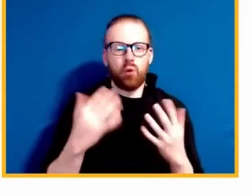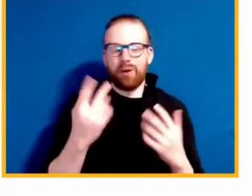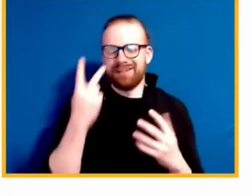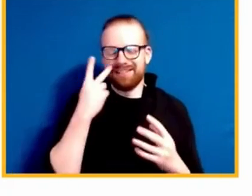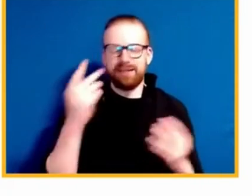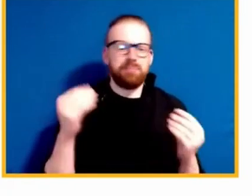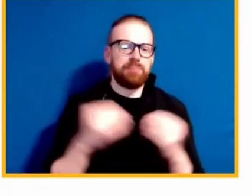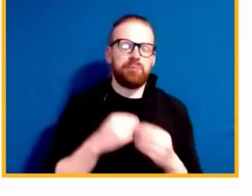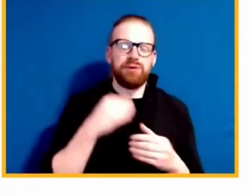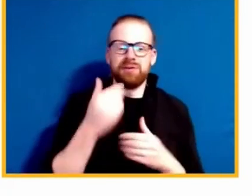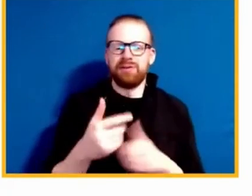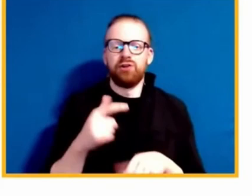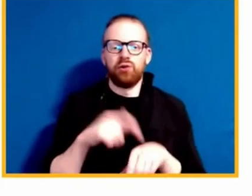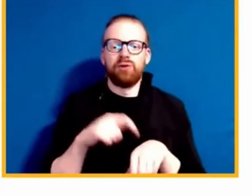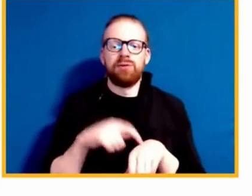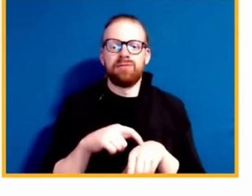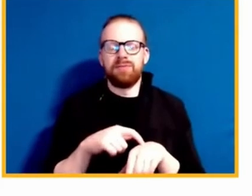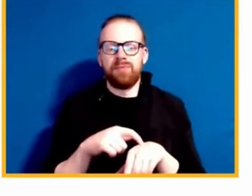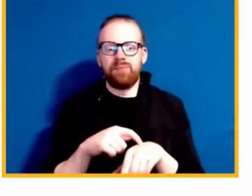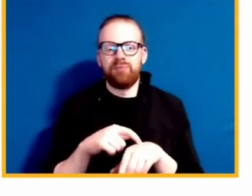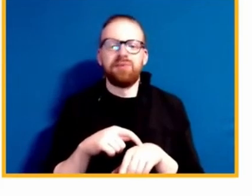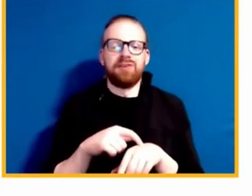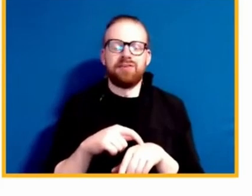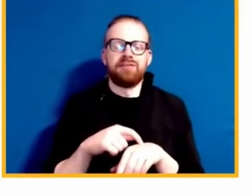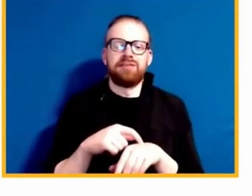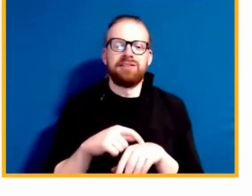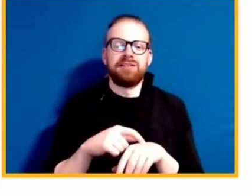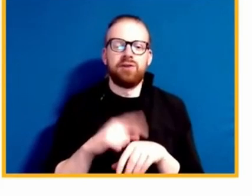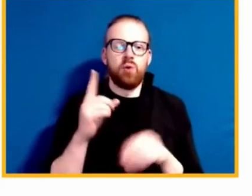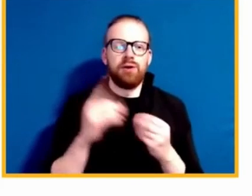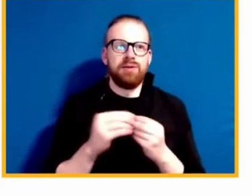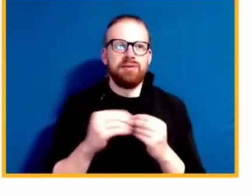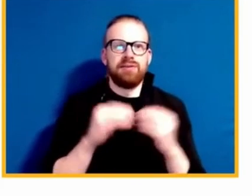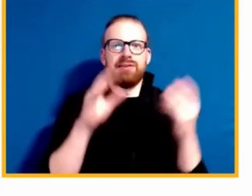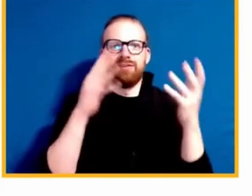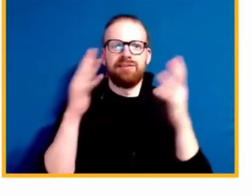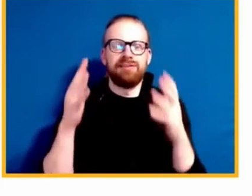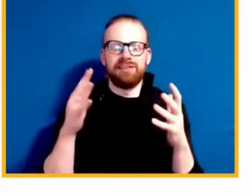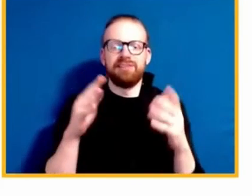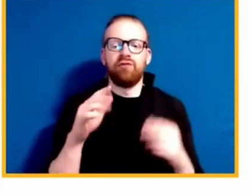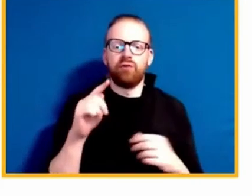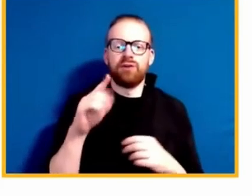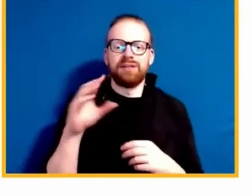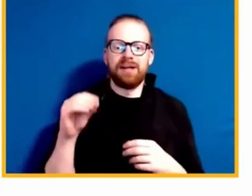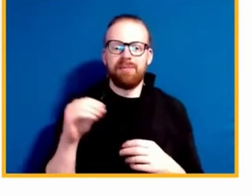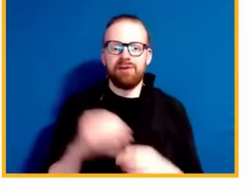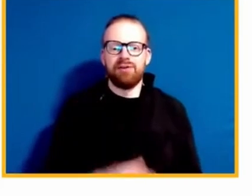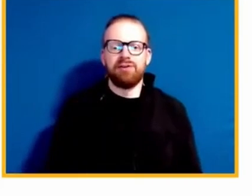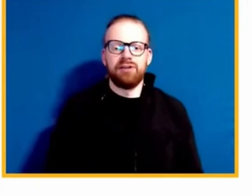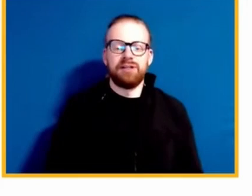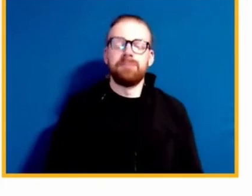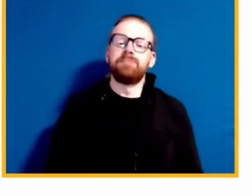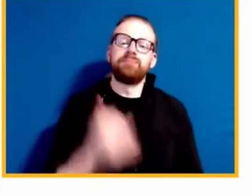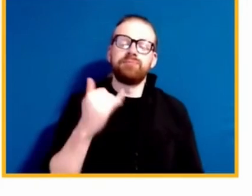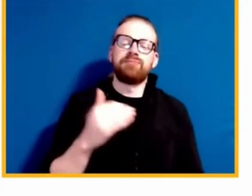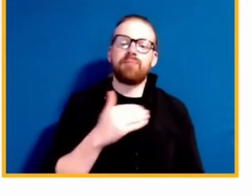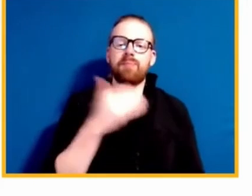next time you're at a dance comp, Tempo. So everybody again, one more round of applause for Tempo! Now we're gonna move on to our